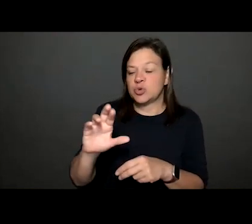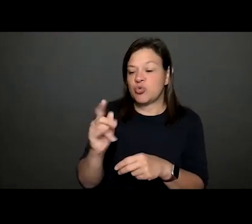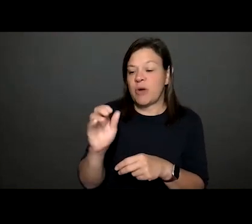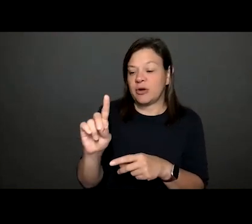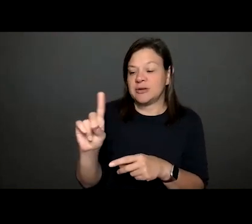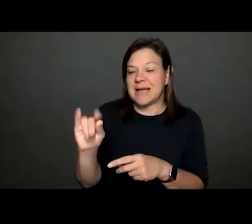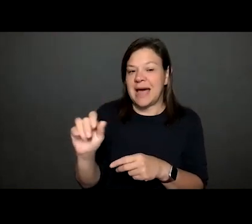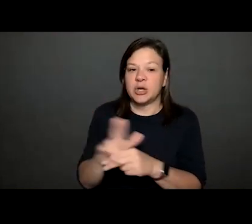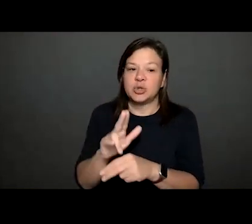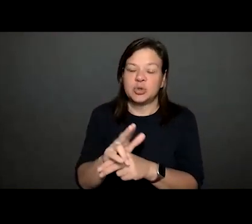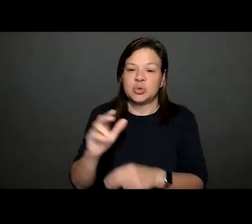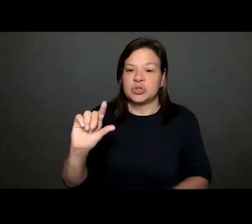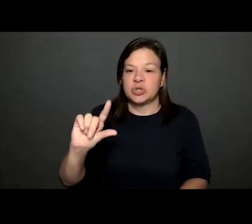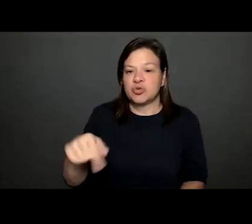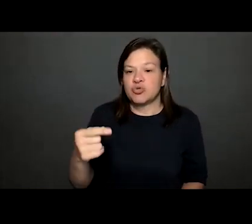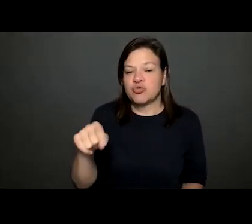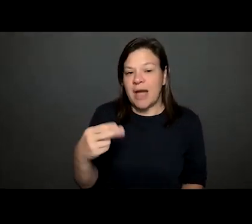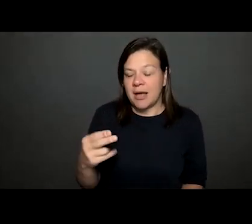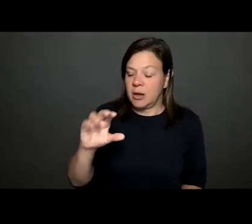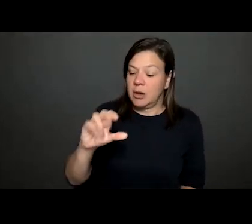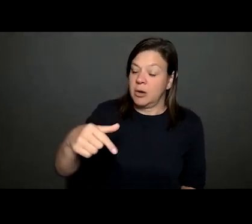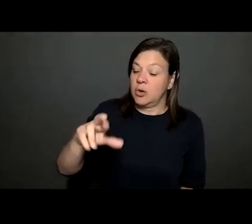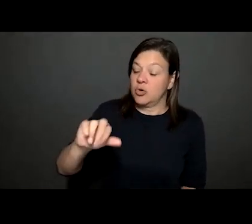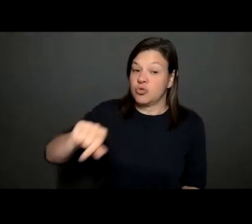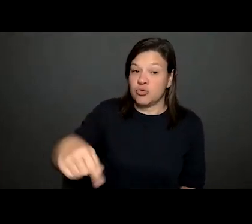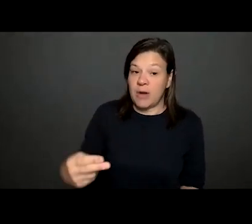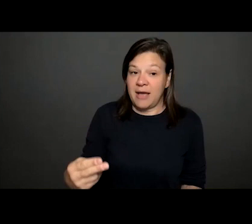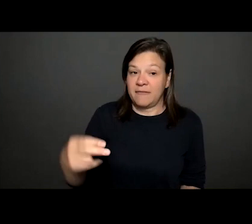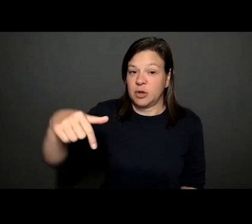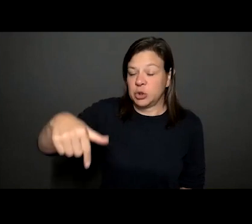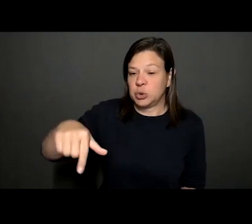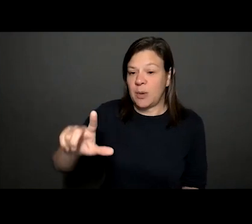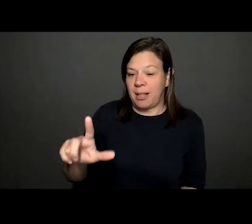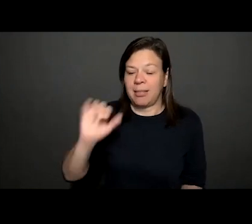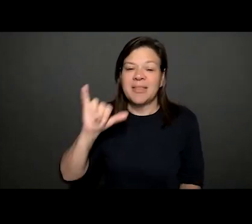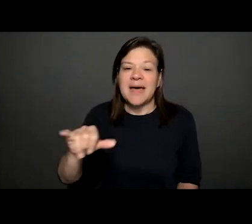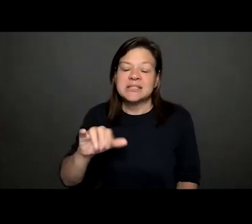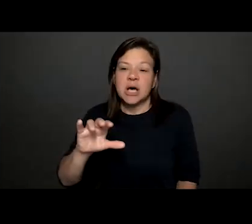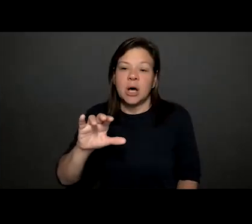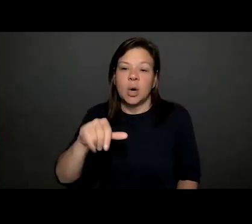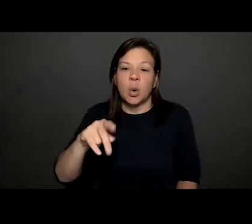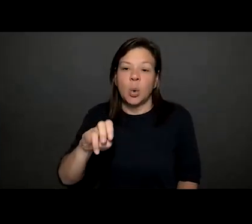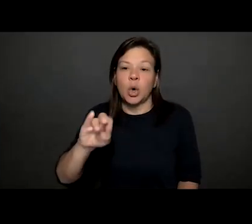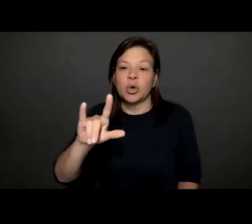USING GRAPHQL. IF YOU ARE NEW TO GRAPHQL, IT'S A QUERY LANGUAGE, WHAT